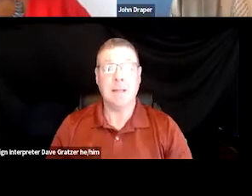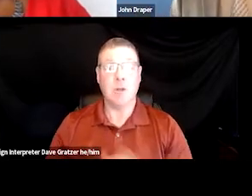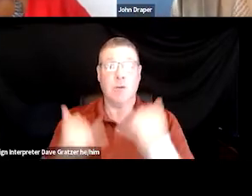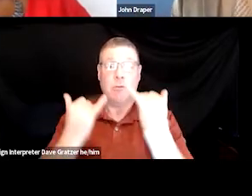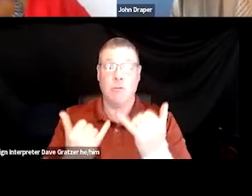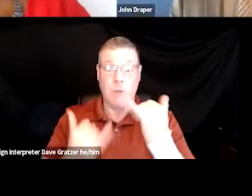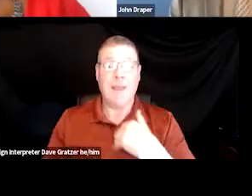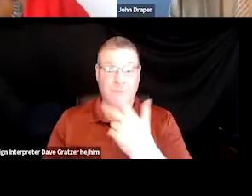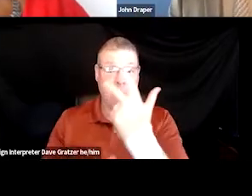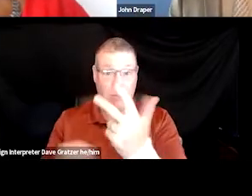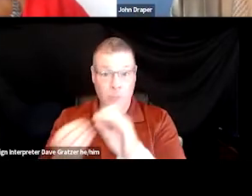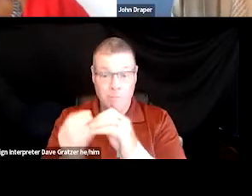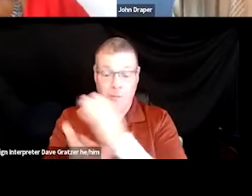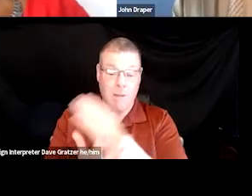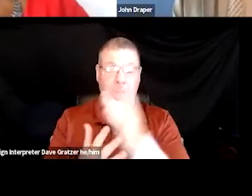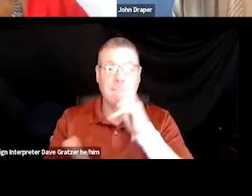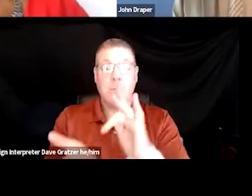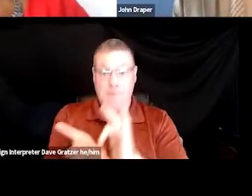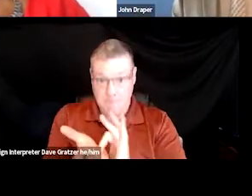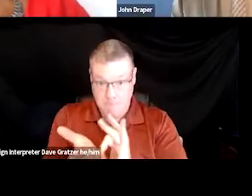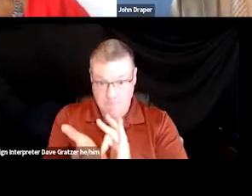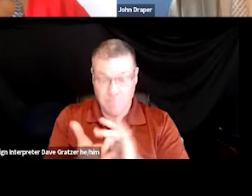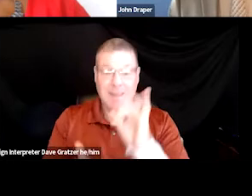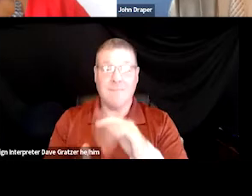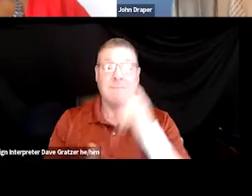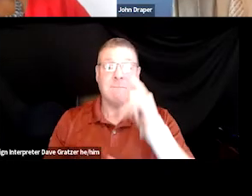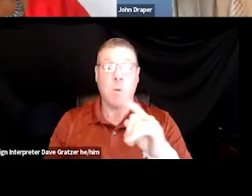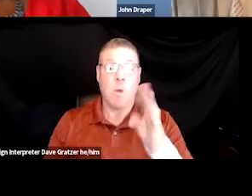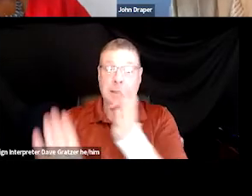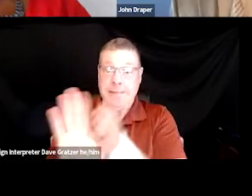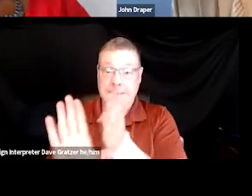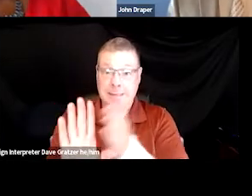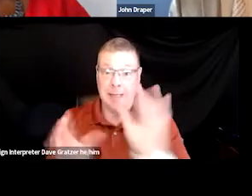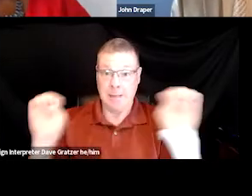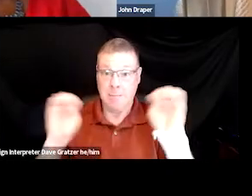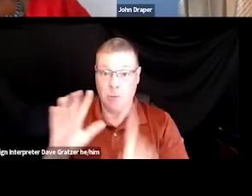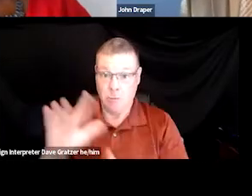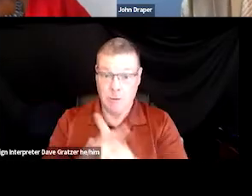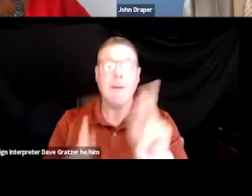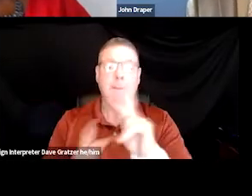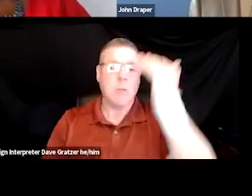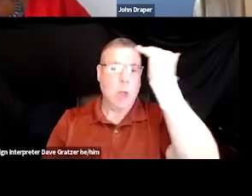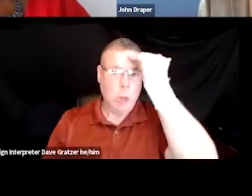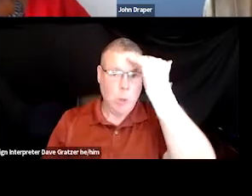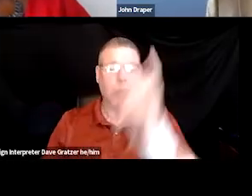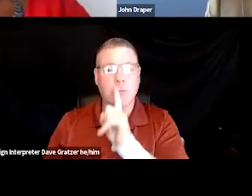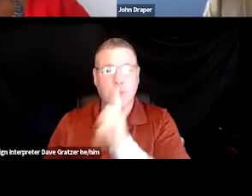a three digit number for medical emergencies. If we had a three digit number for psychological emergencies, people would know that they're real.